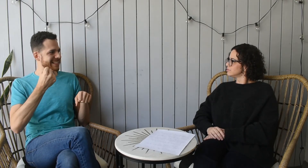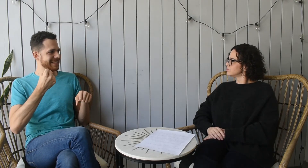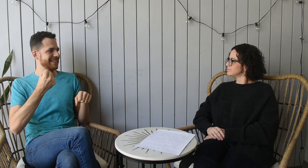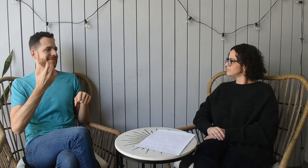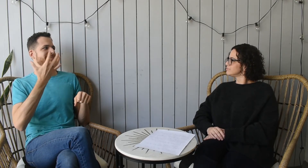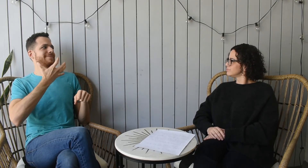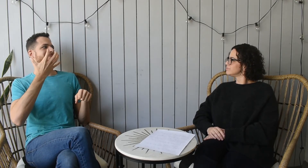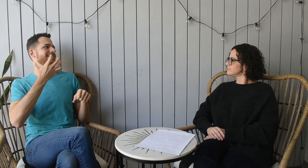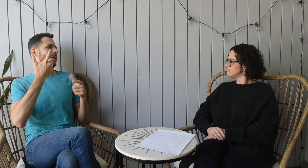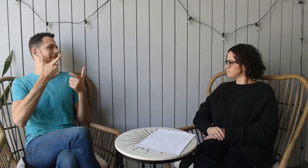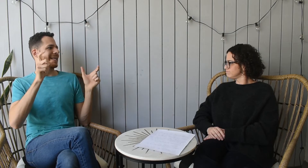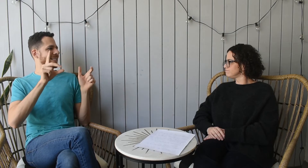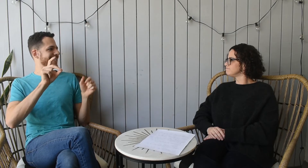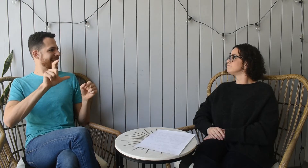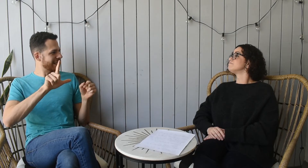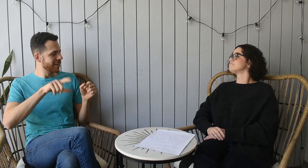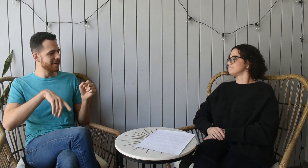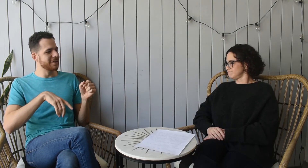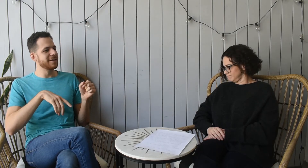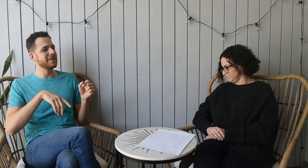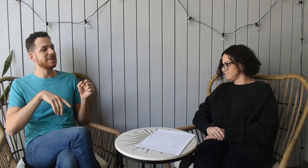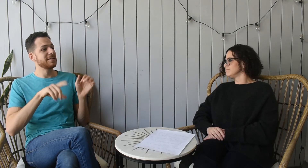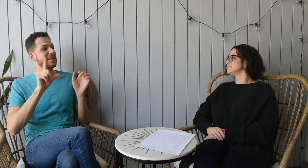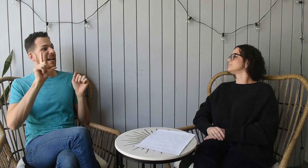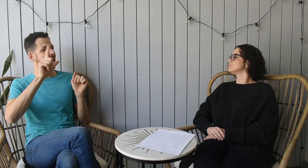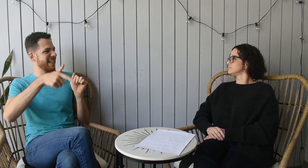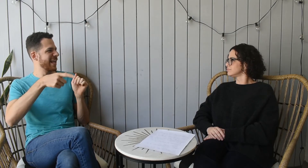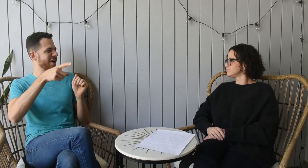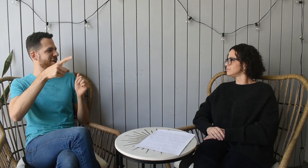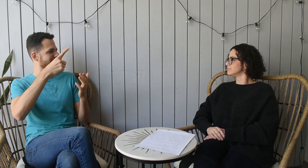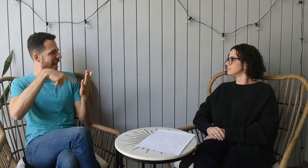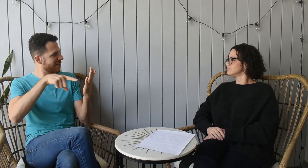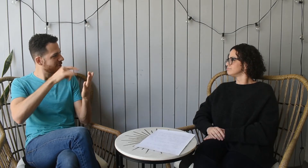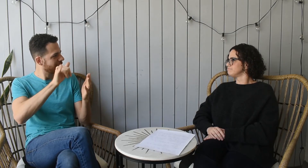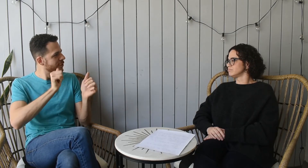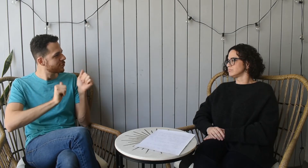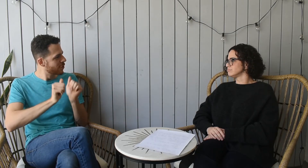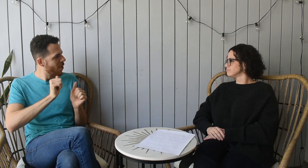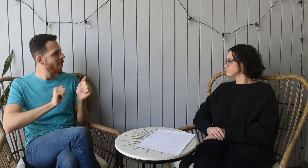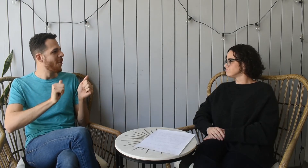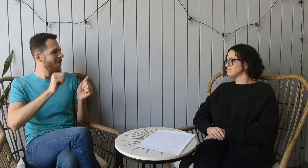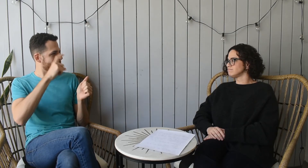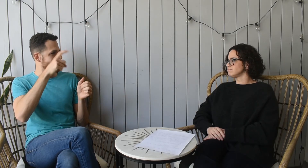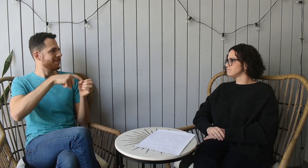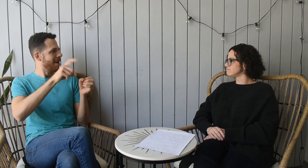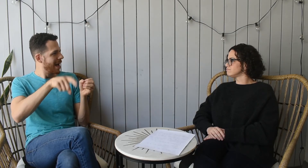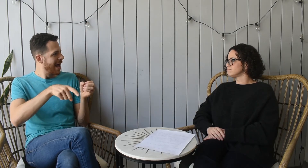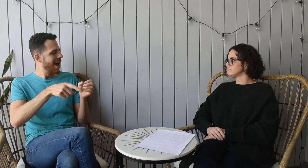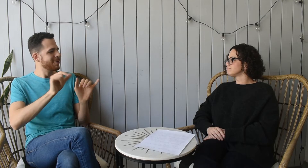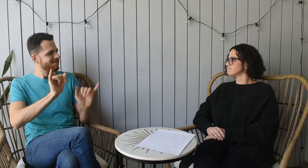It was a really big deal. Later they cancelled that show because she came out.